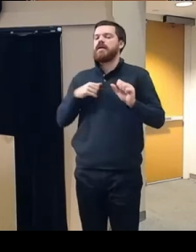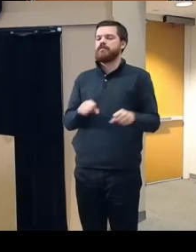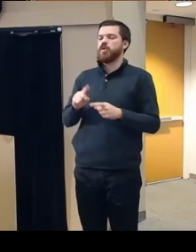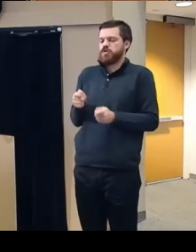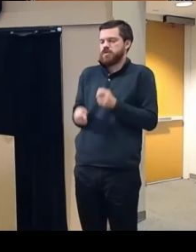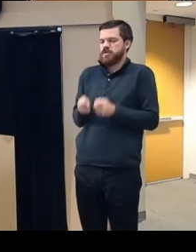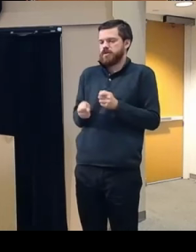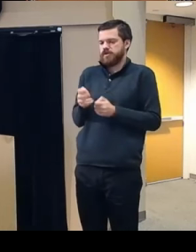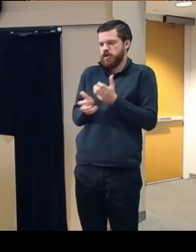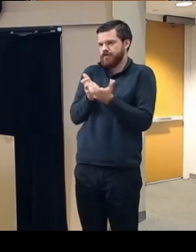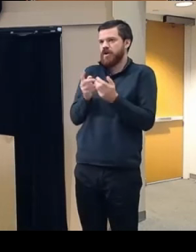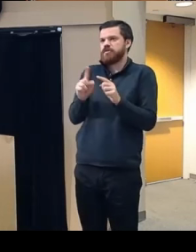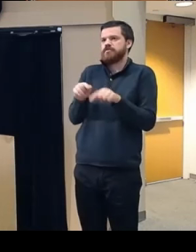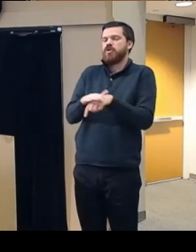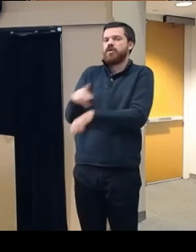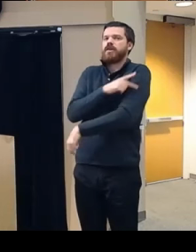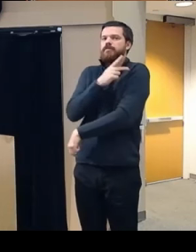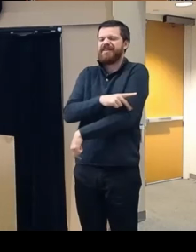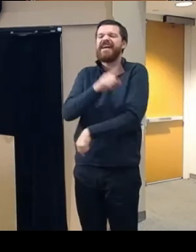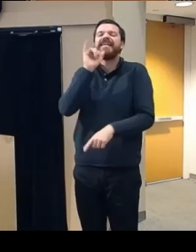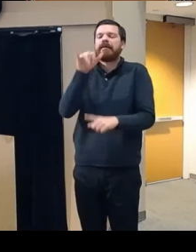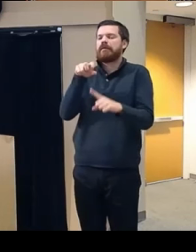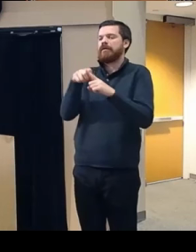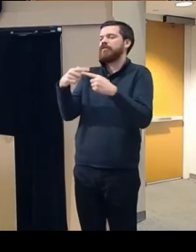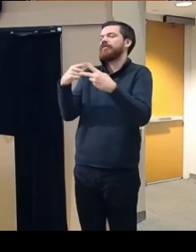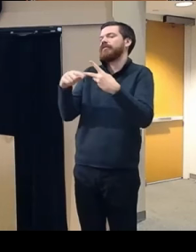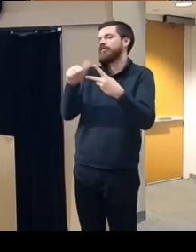depending on the patient and I think that gets to the next one for treatment plans will there